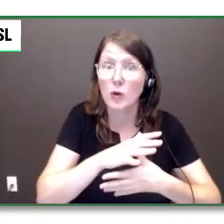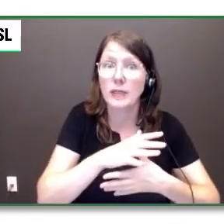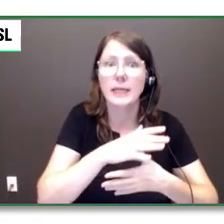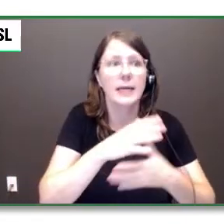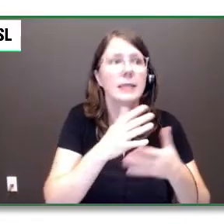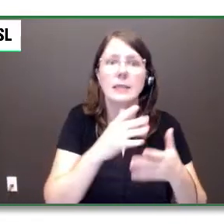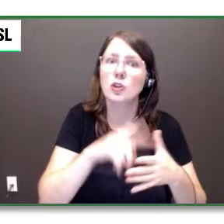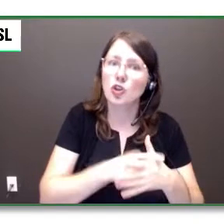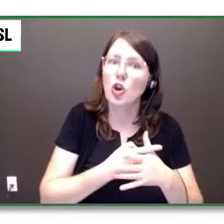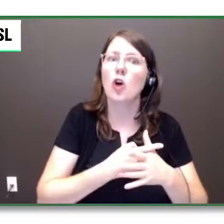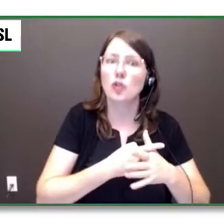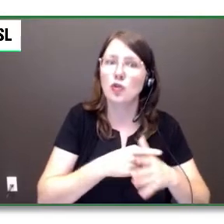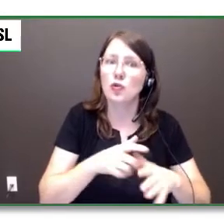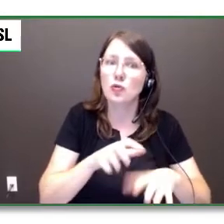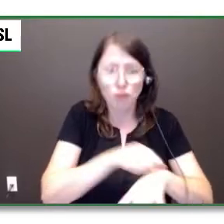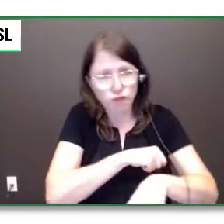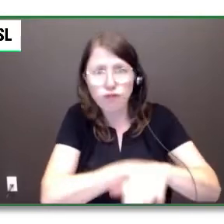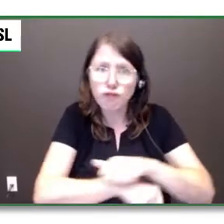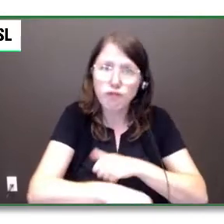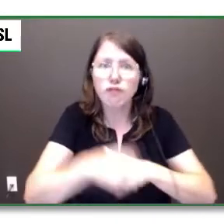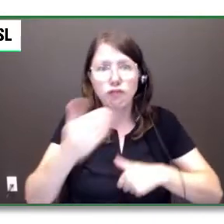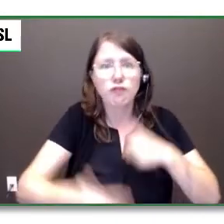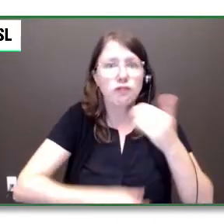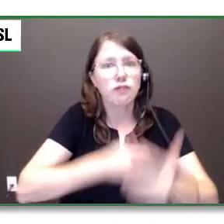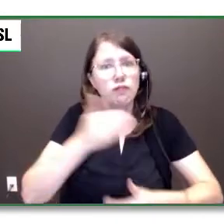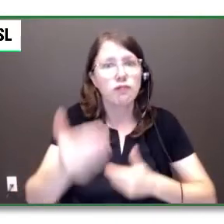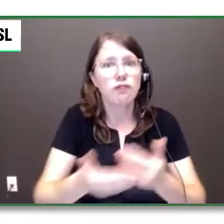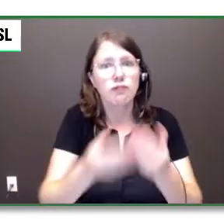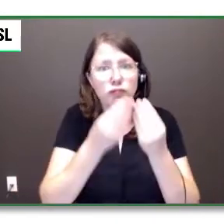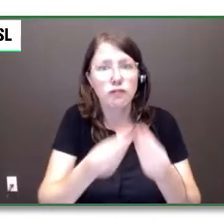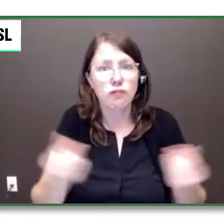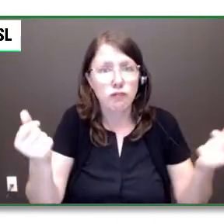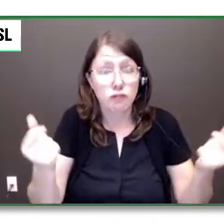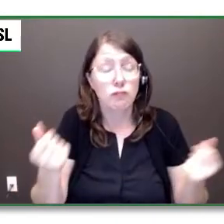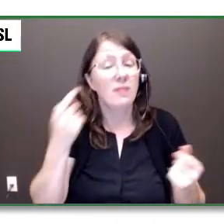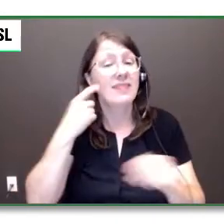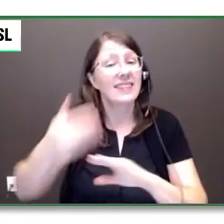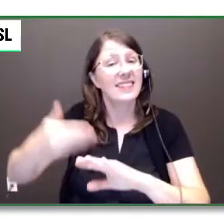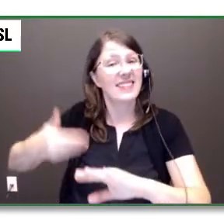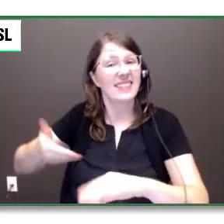previous speakers talked about um you know things like washrooms. The